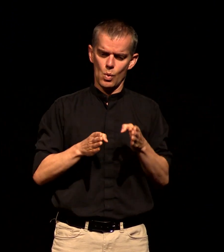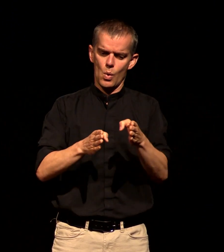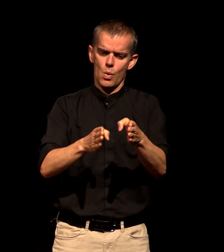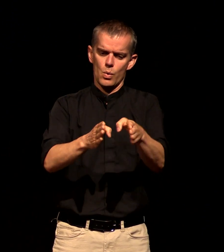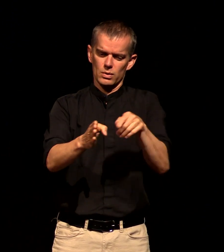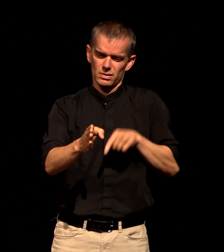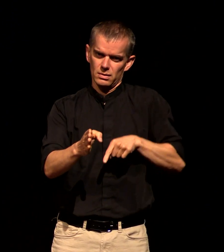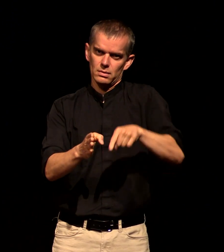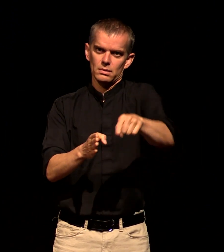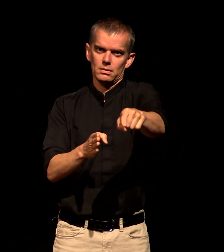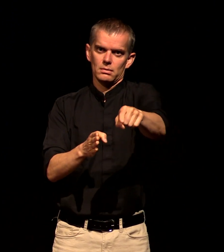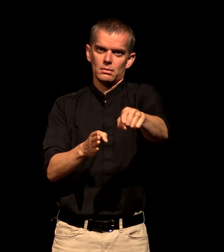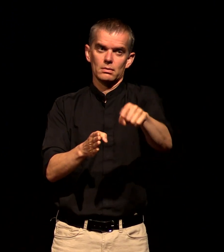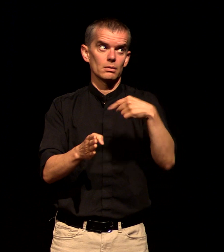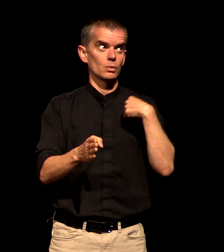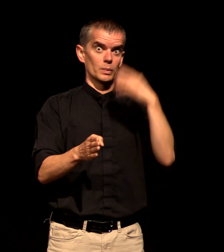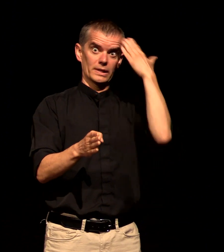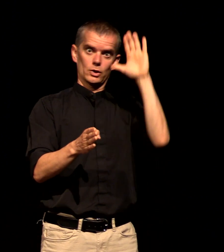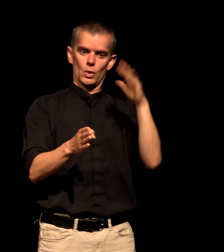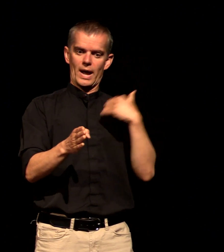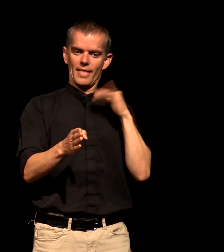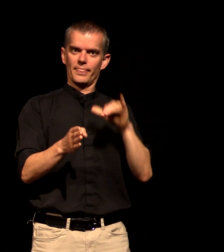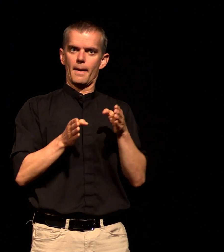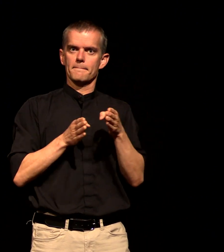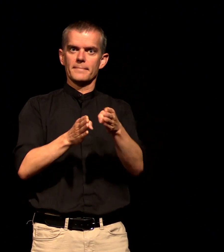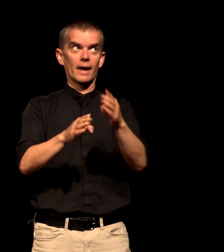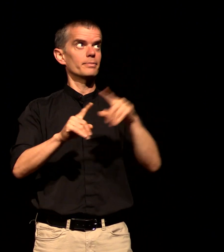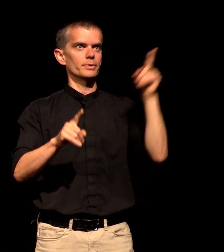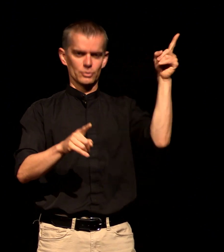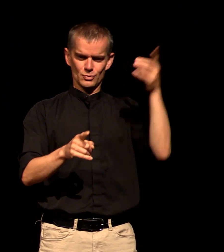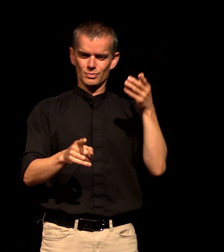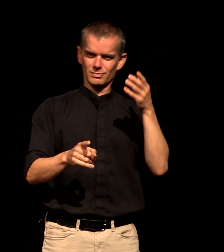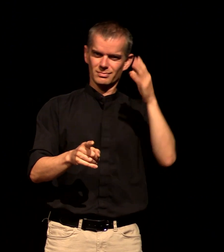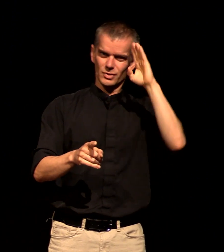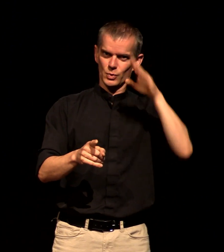through the sea, your pathway through the mighty waters, a